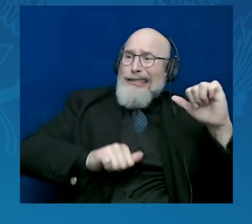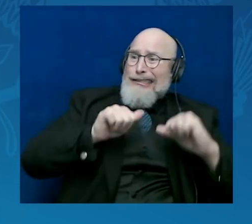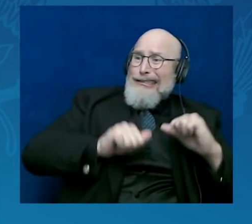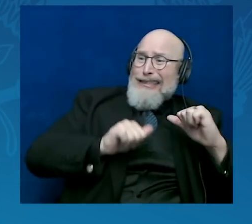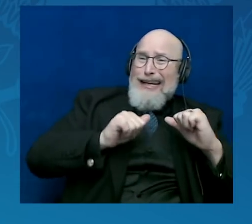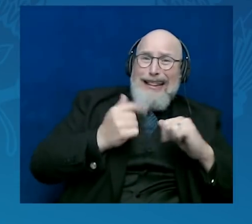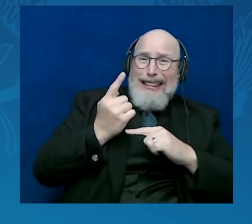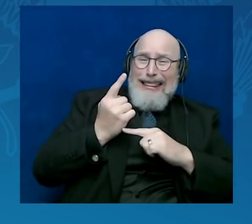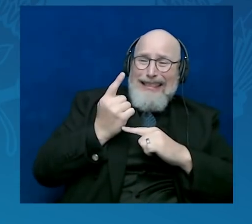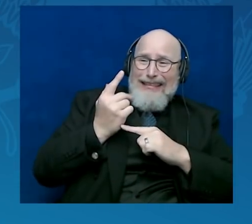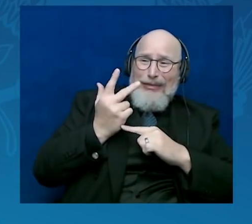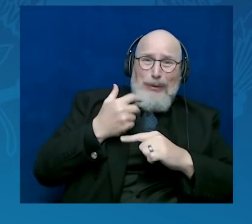Ambassador Ischinger: Thank you so much.